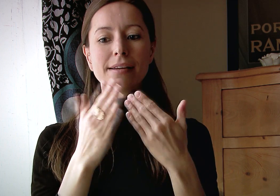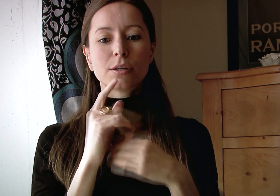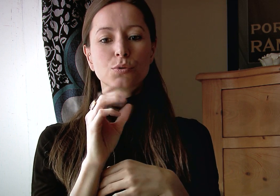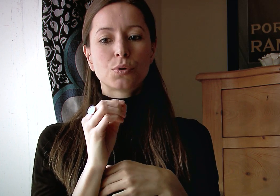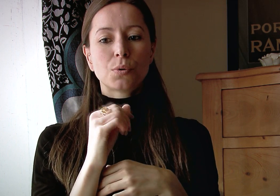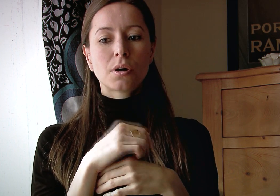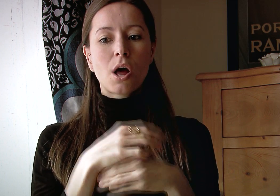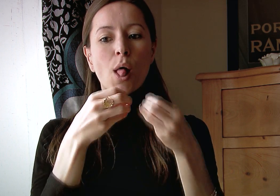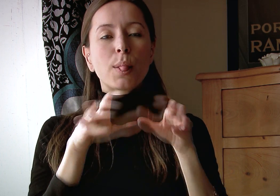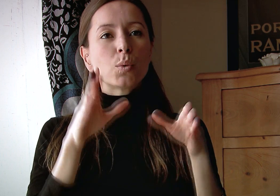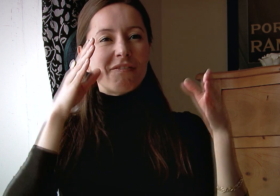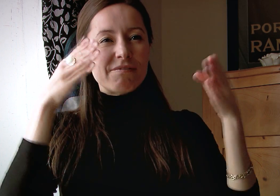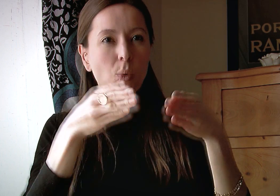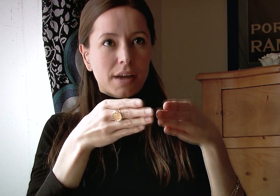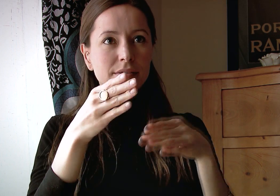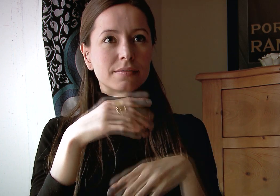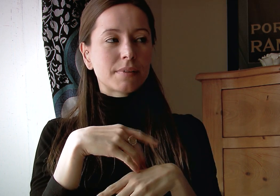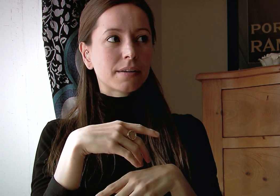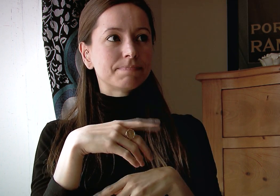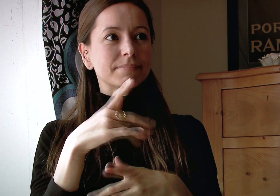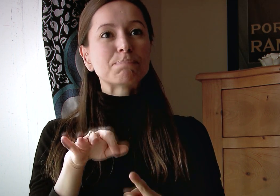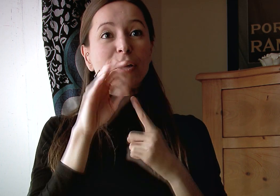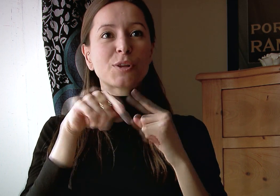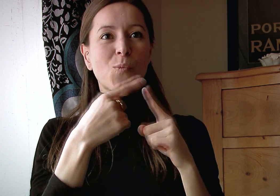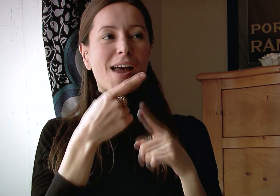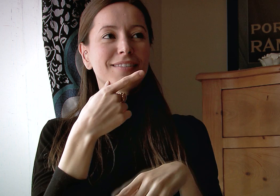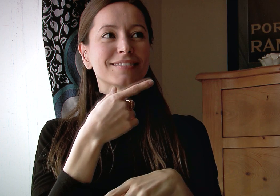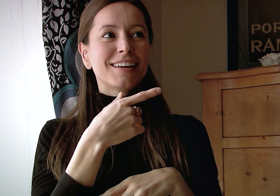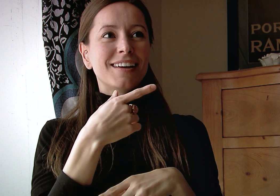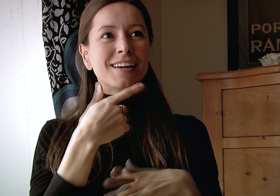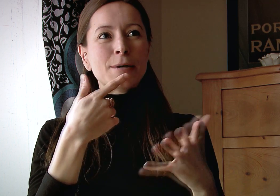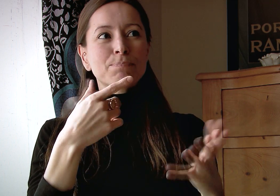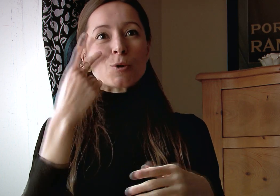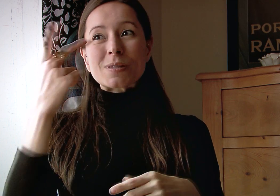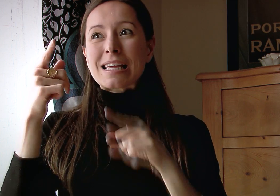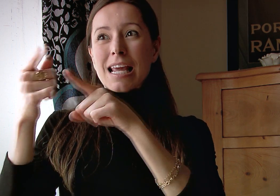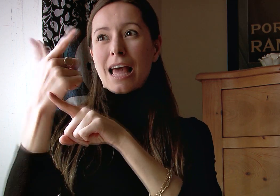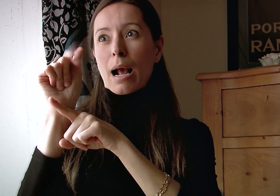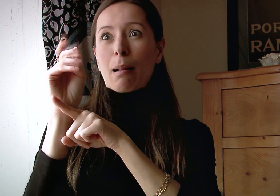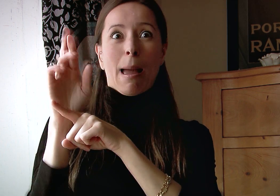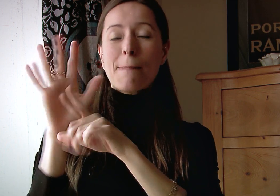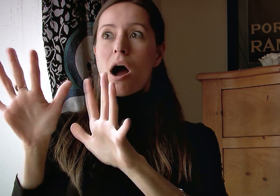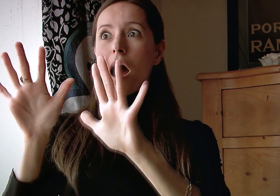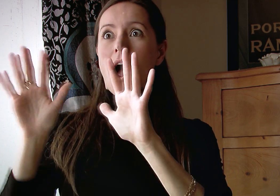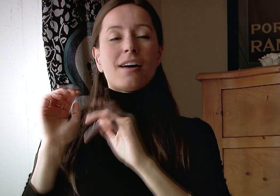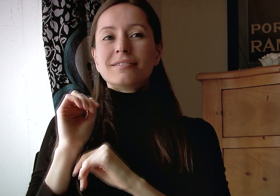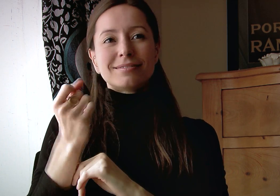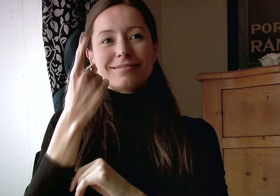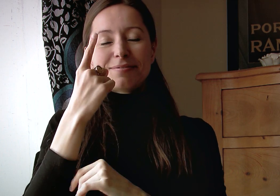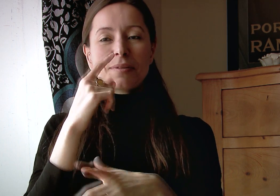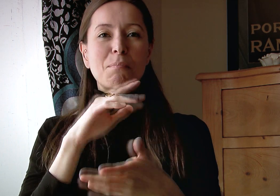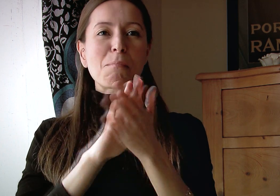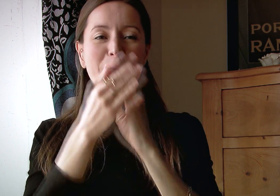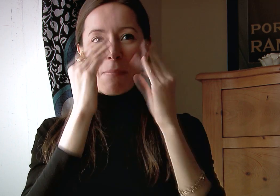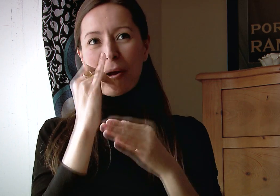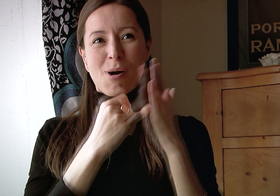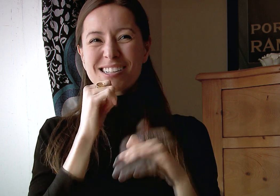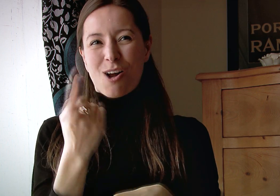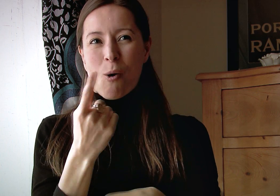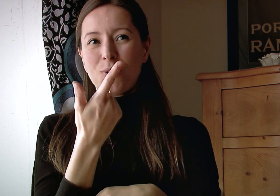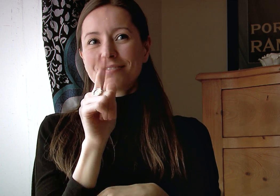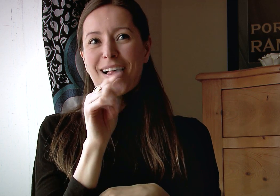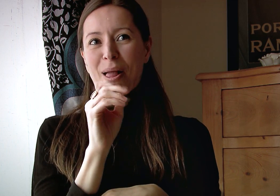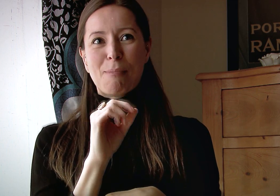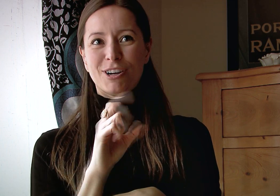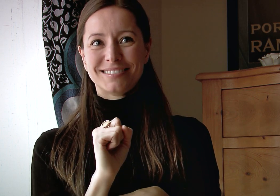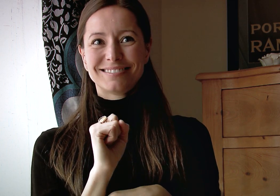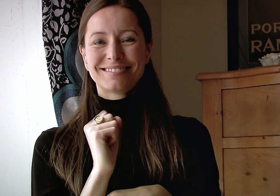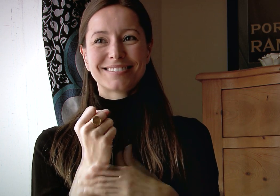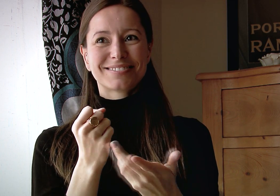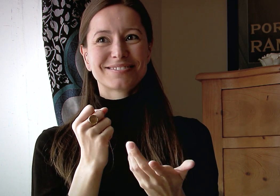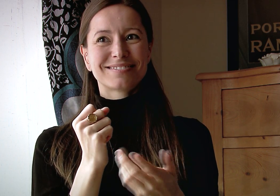It's easy to lose focus, especially when you're distracted by the glamour. Being a make up artist isn't always glamorous.